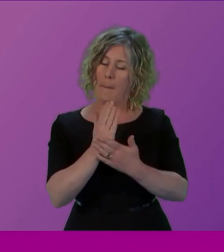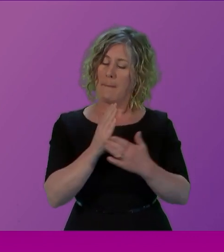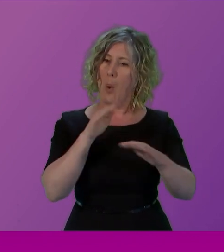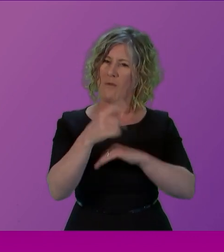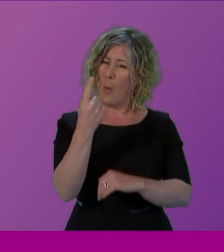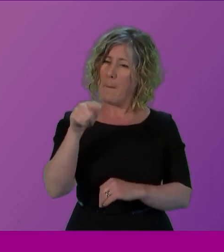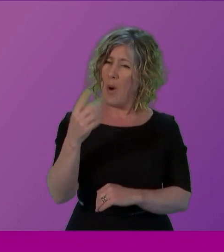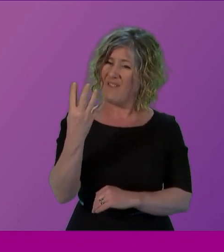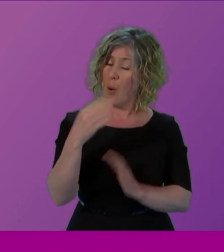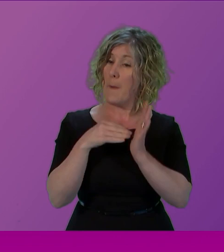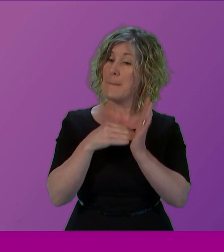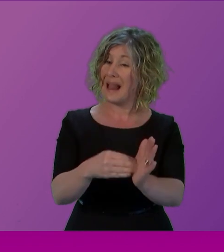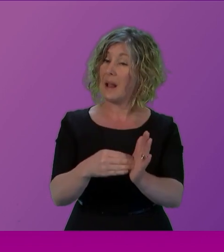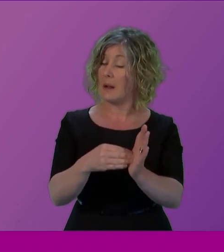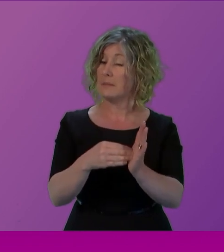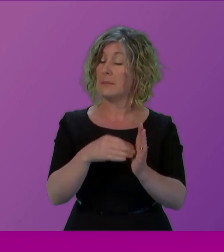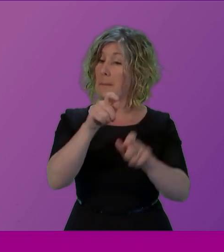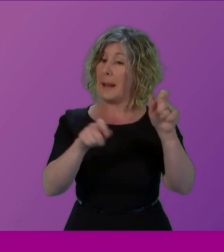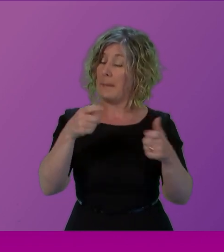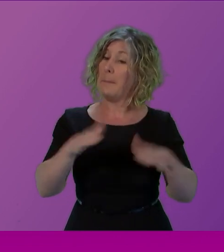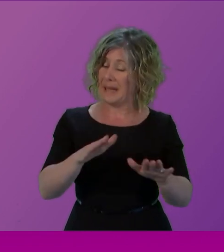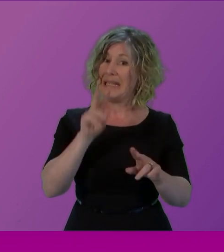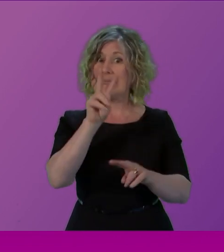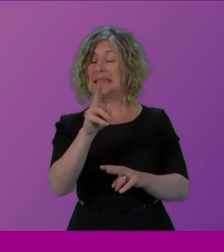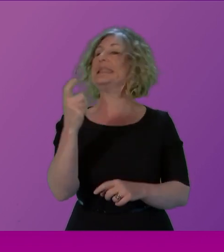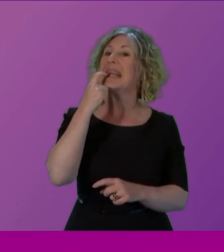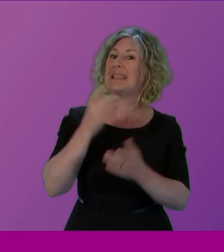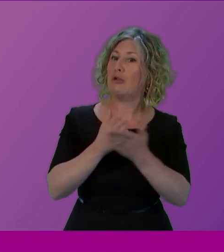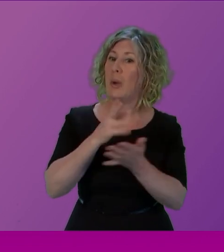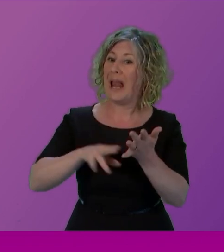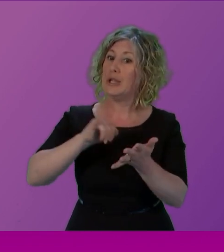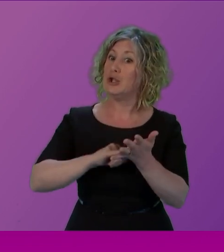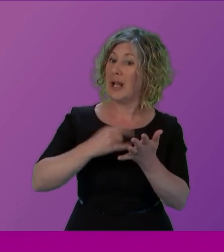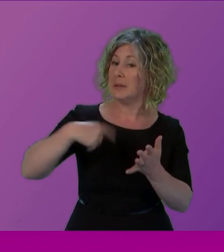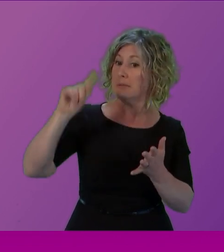between April and October, with an average of more than 300,000 courses of treatment